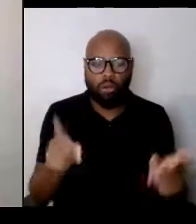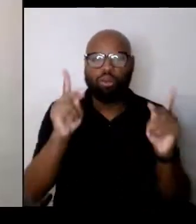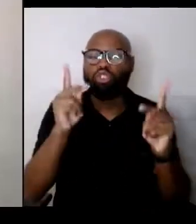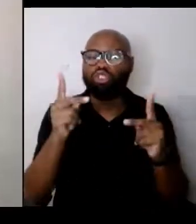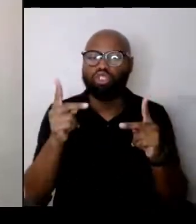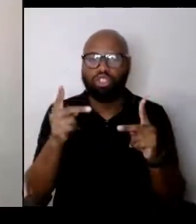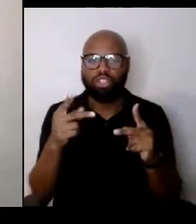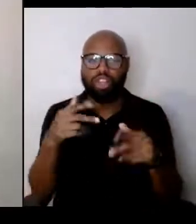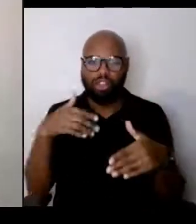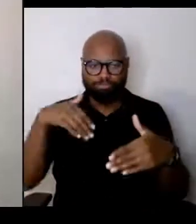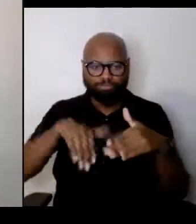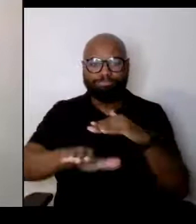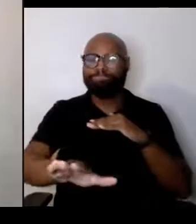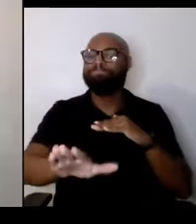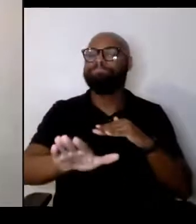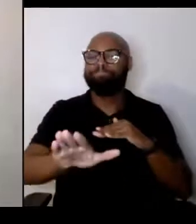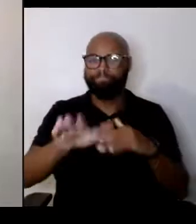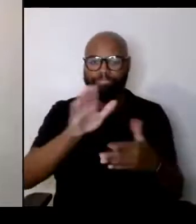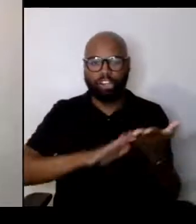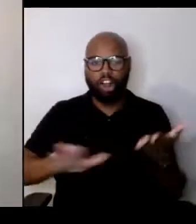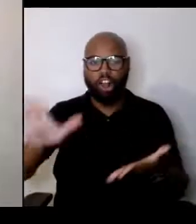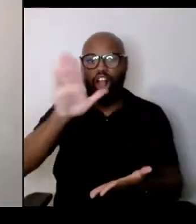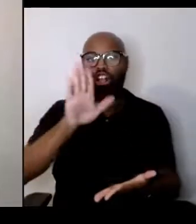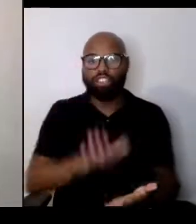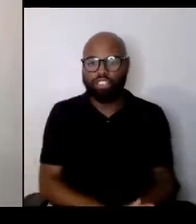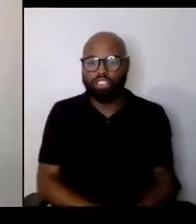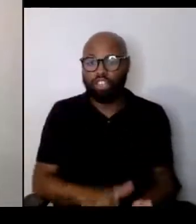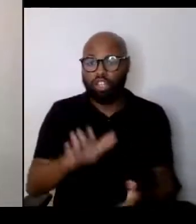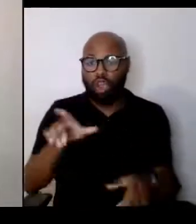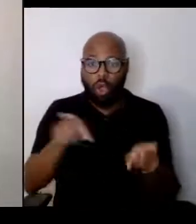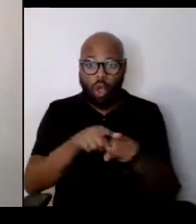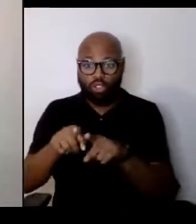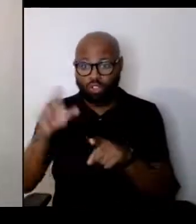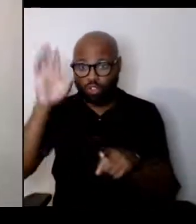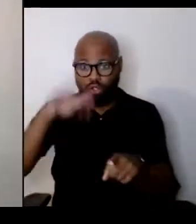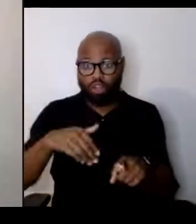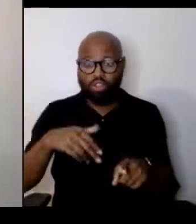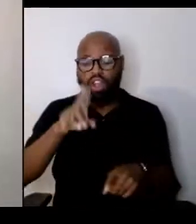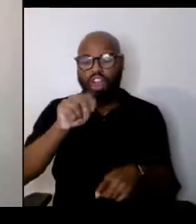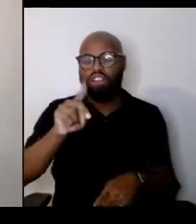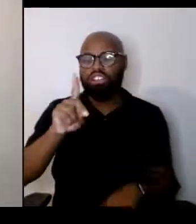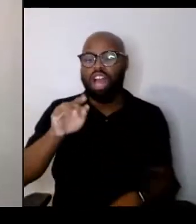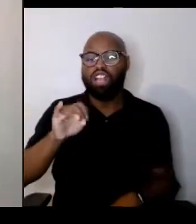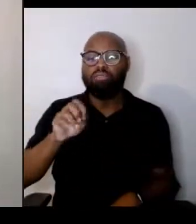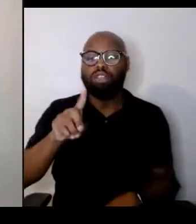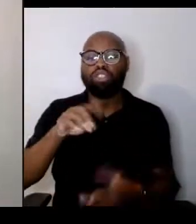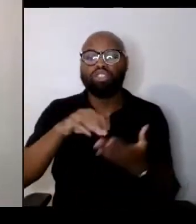also, undocumented students are not eligible for any federal aid.